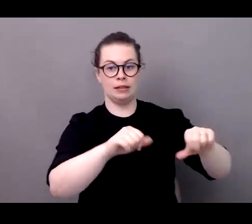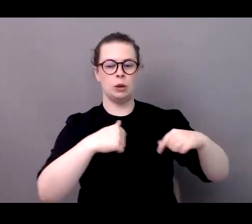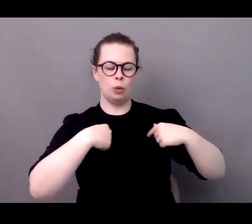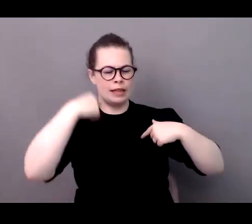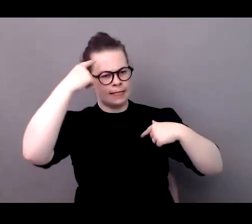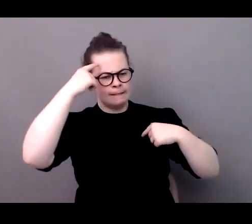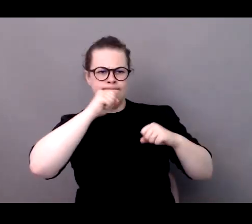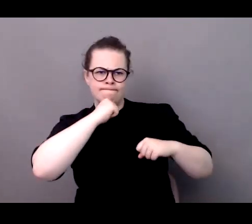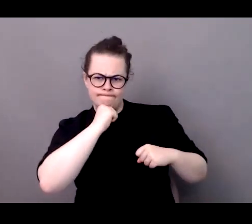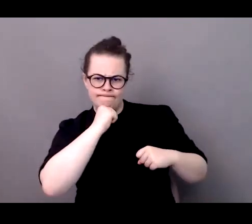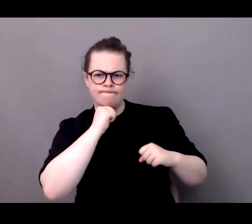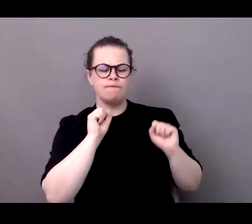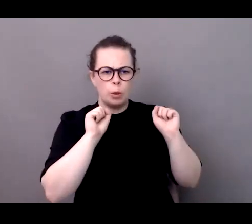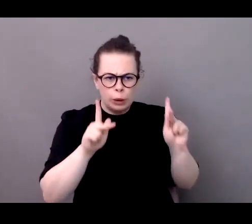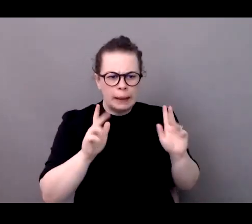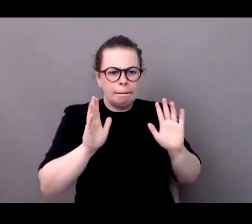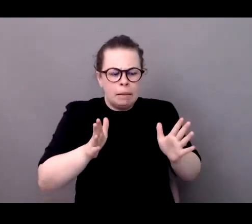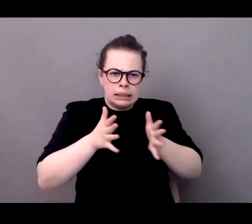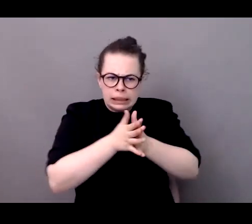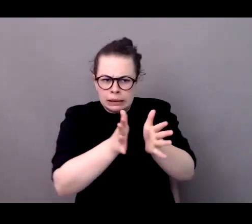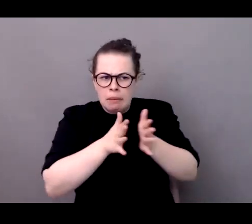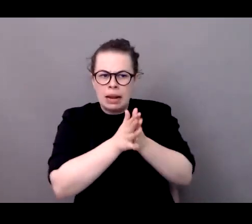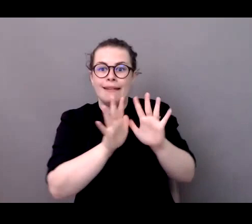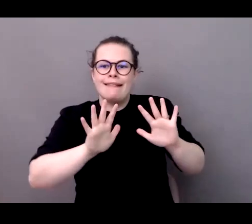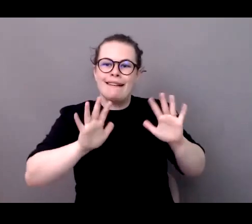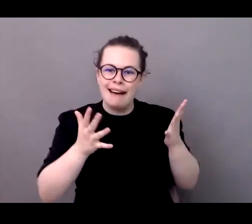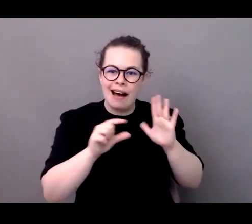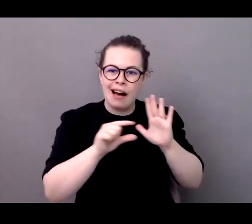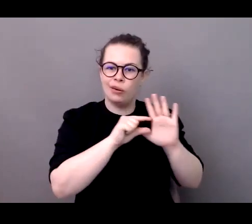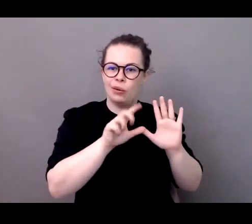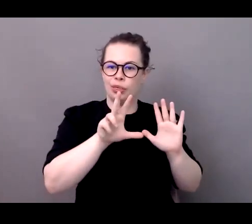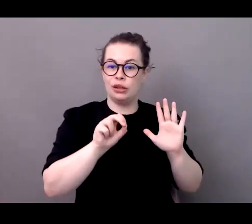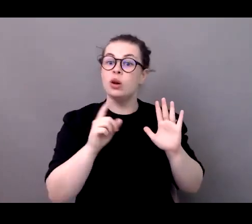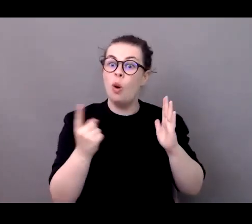explaining in more detail in the text that we already have in the convention,